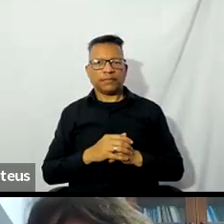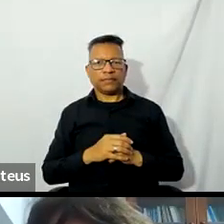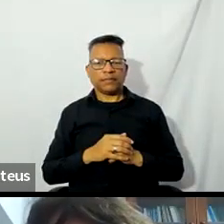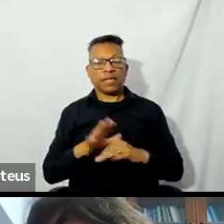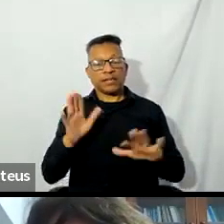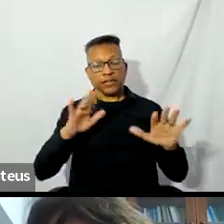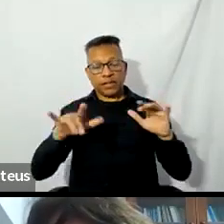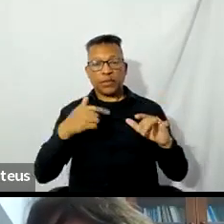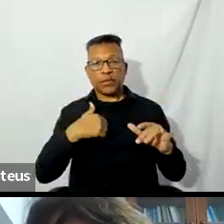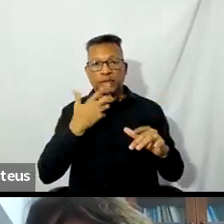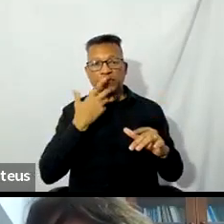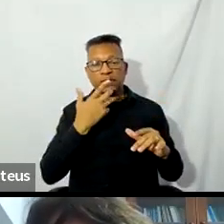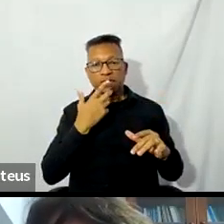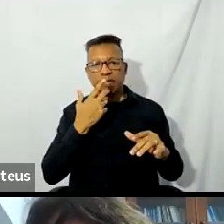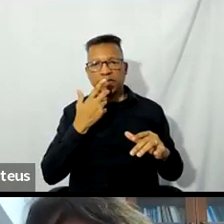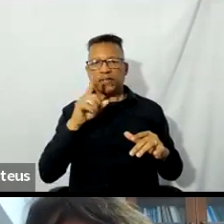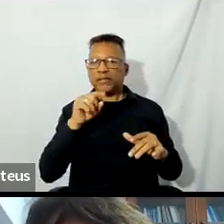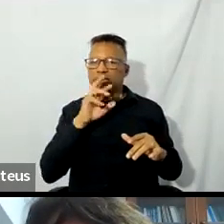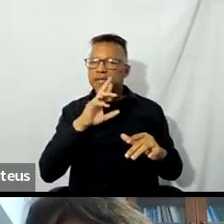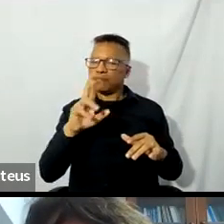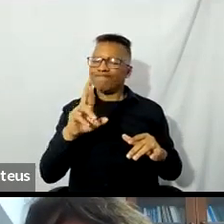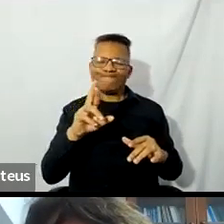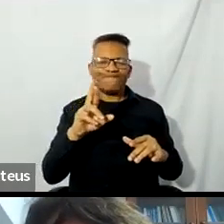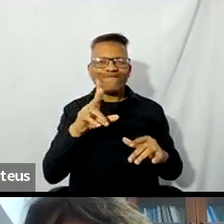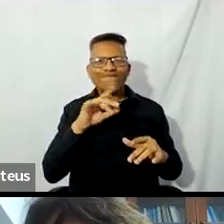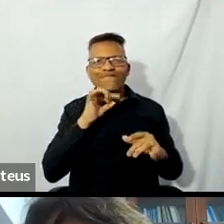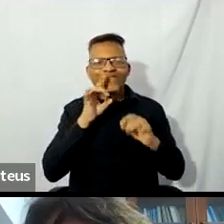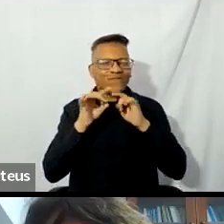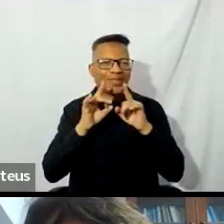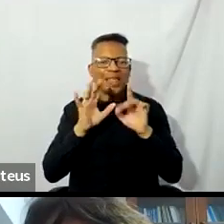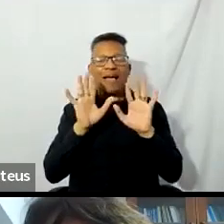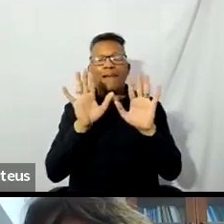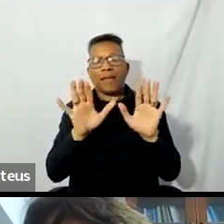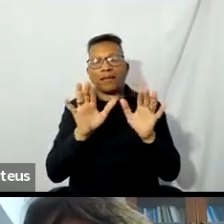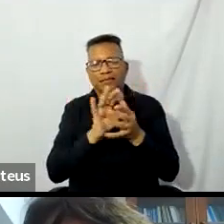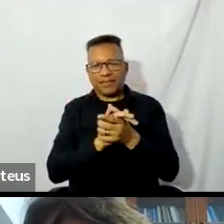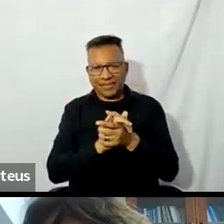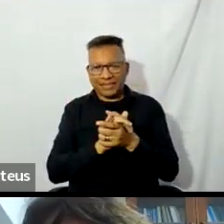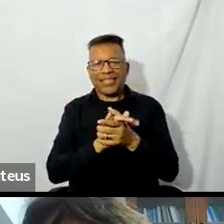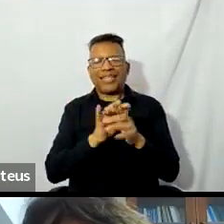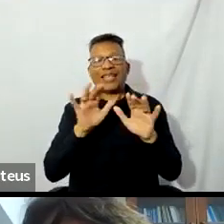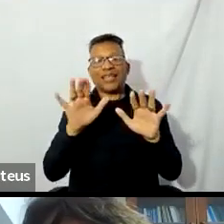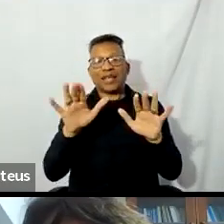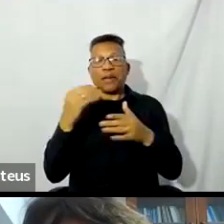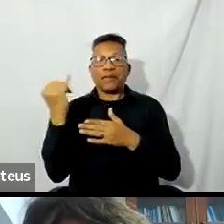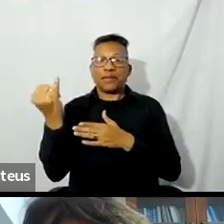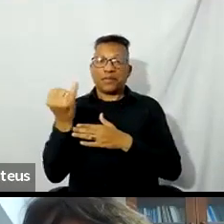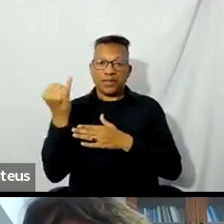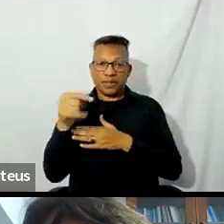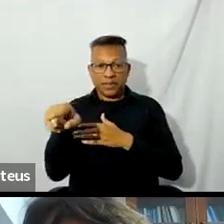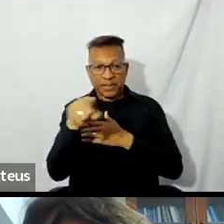it. It's not a it's not full answer er to a question, but I think to a question, but I think the the maybe the important important things for kids, you